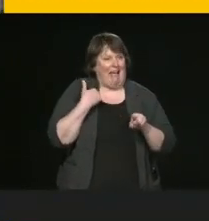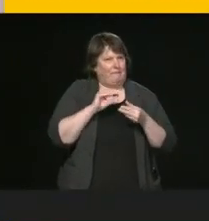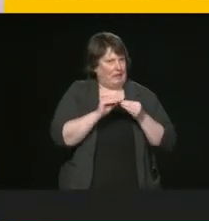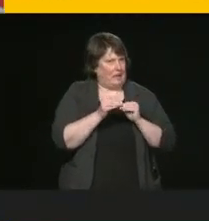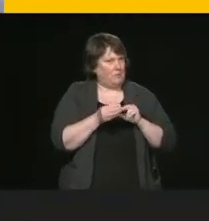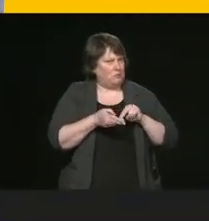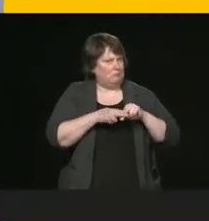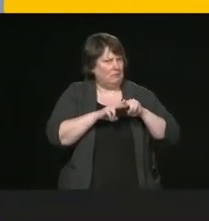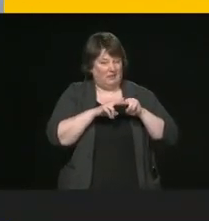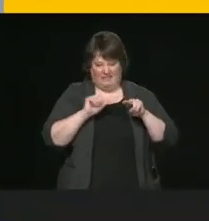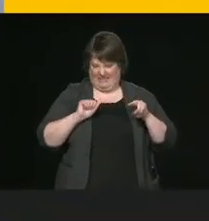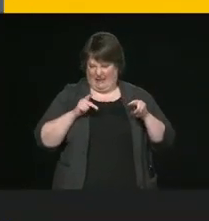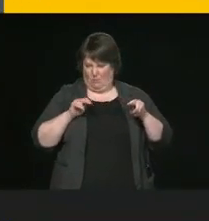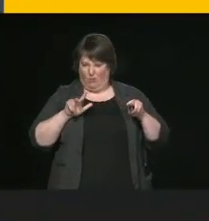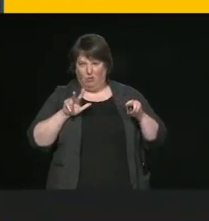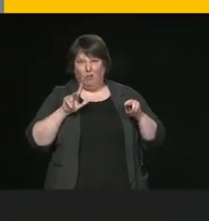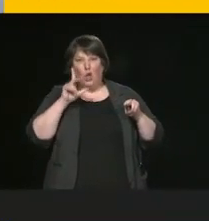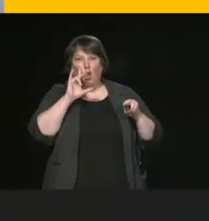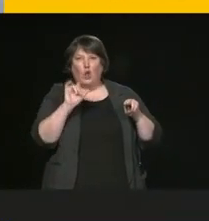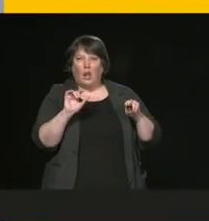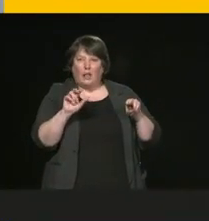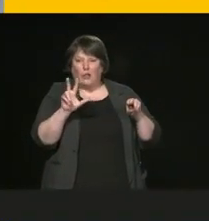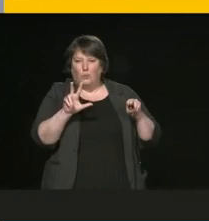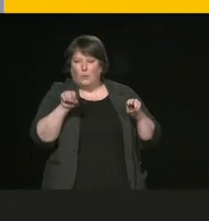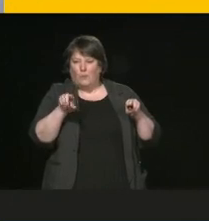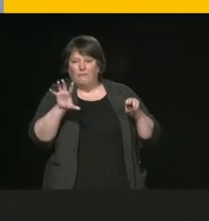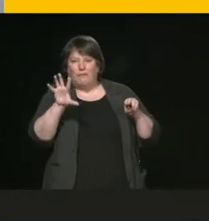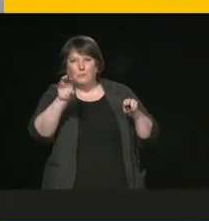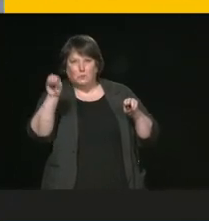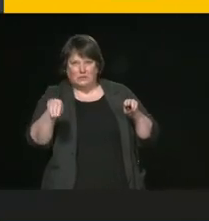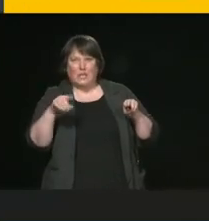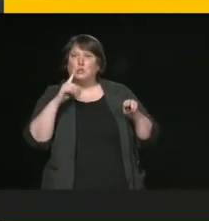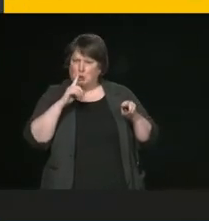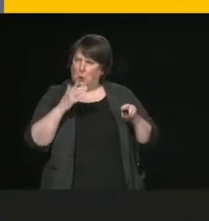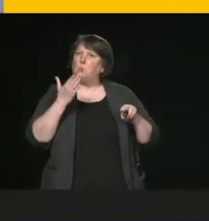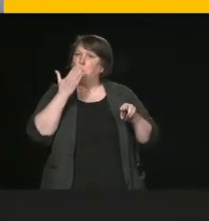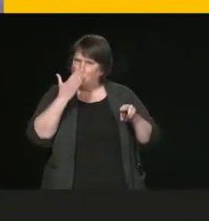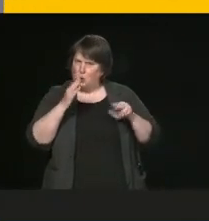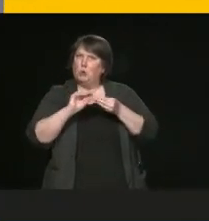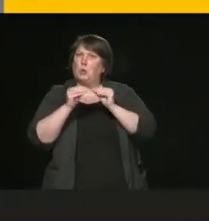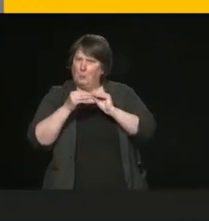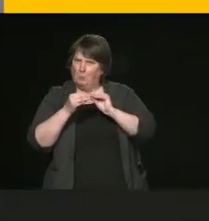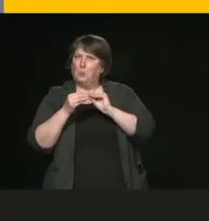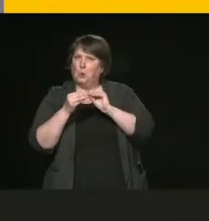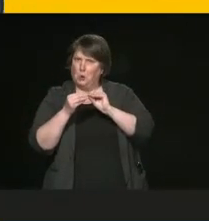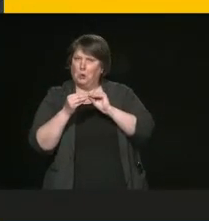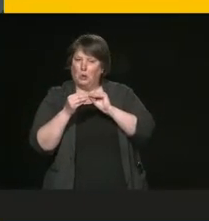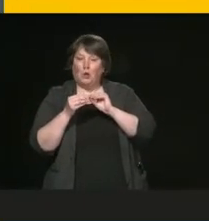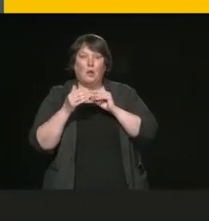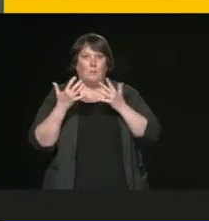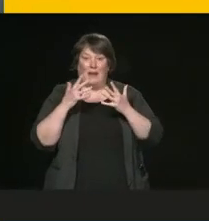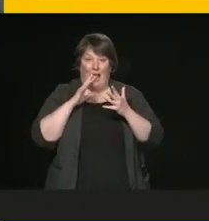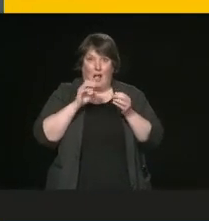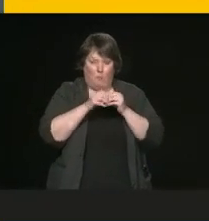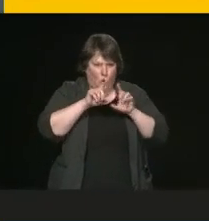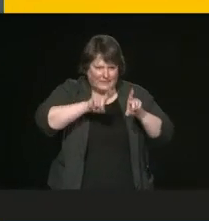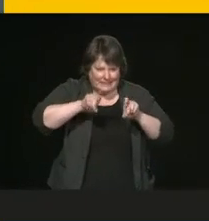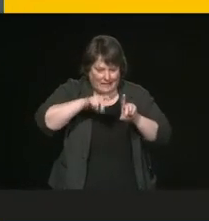OLIVER. THE PERCENTAGE OF PEOPLE TESTING POSITIVE IS INCREASING. IN APRIL WE WERE AROUND 3.5% AND AT THAT POINT YOU SAID THAT WAS A GOOD RANGE FOR CANADA TO BE